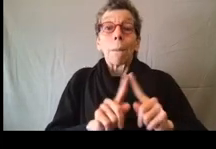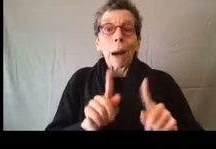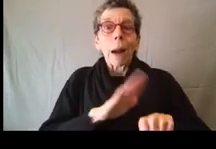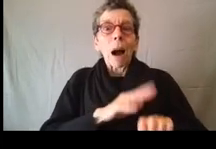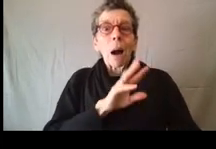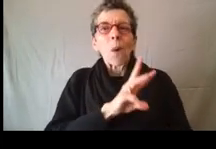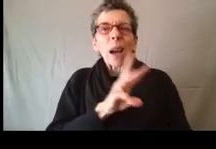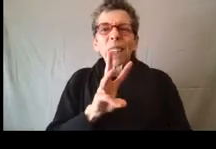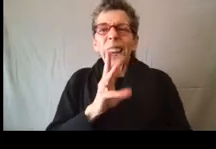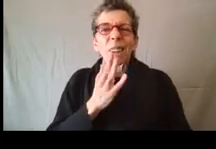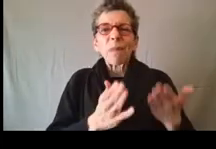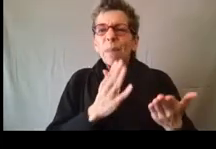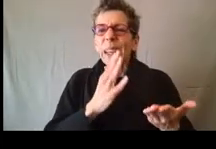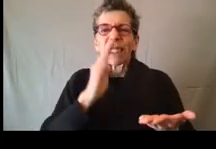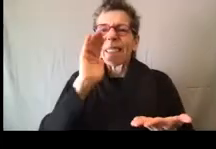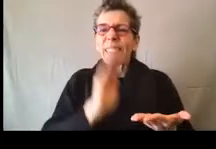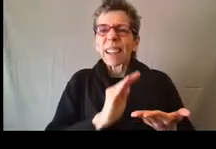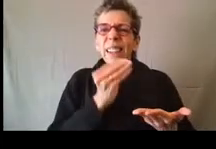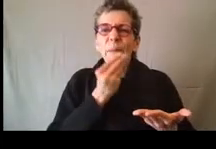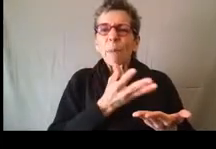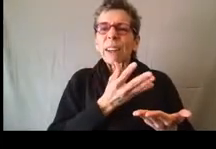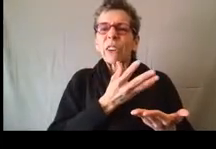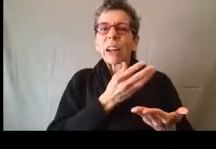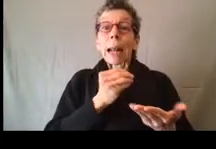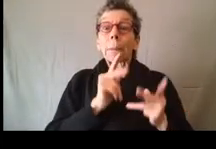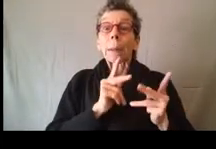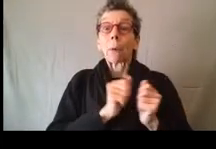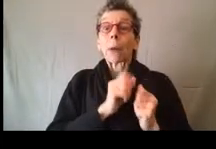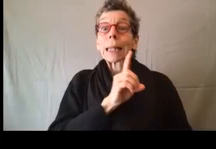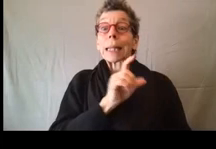for people with disabilities, who may have particular needs and are accessing their websites